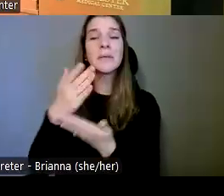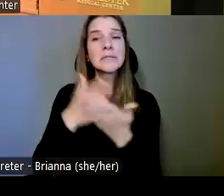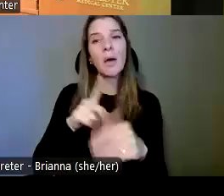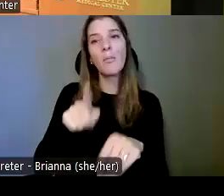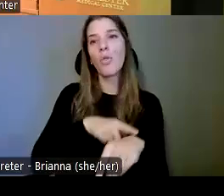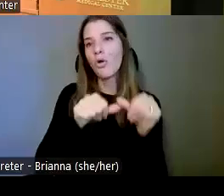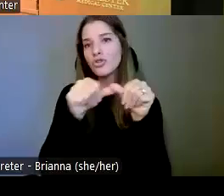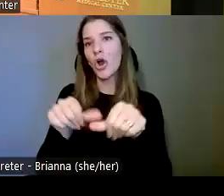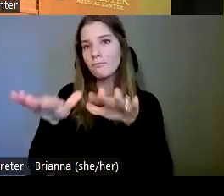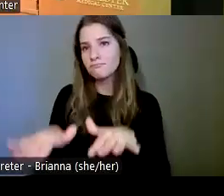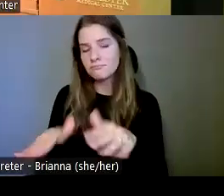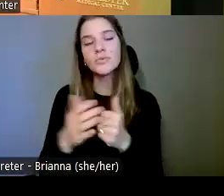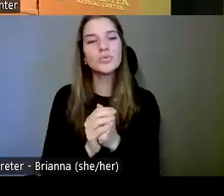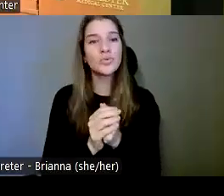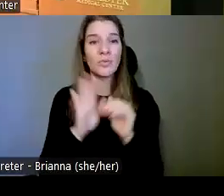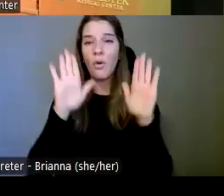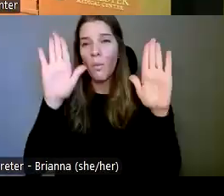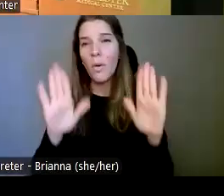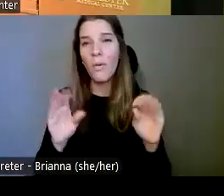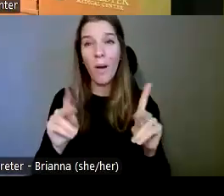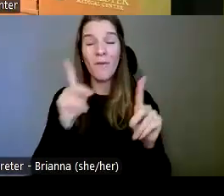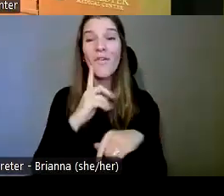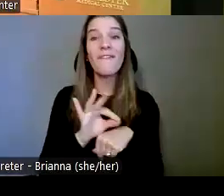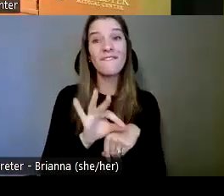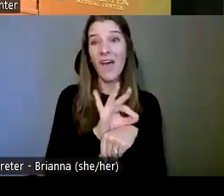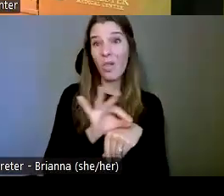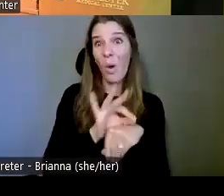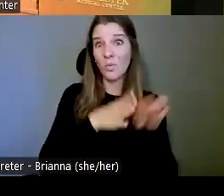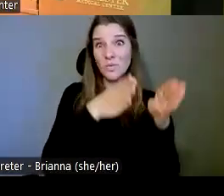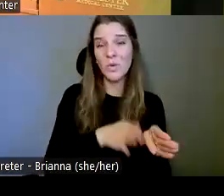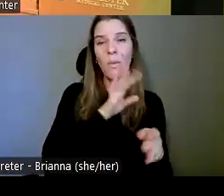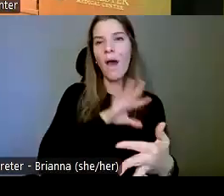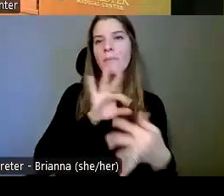also a wonderful opportunity for the fellows to build relationships. It's like so often you're